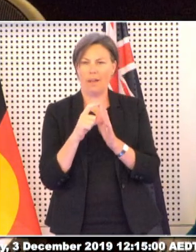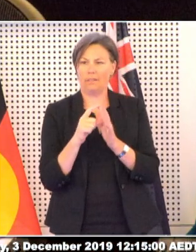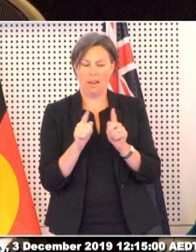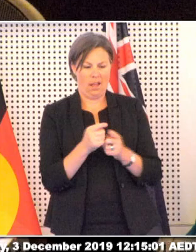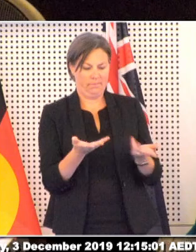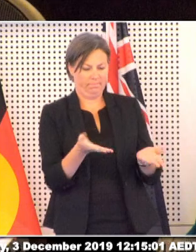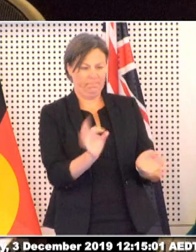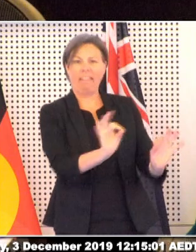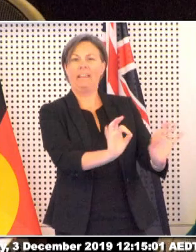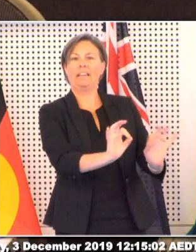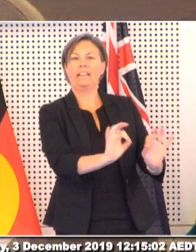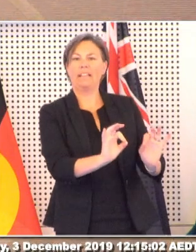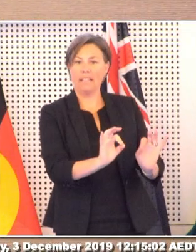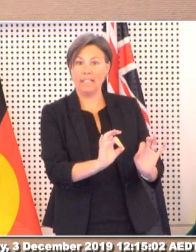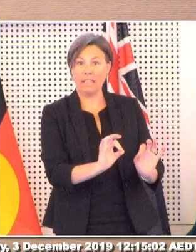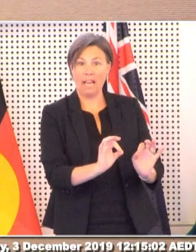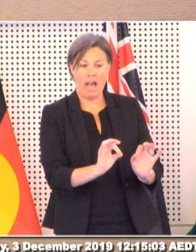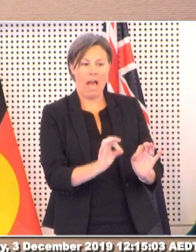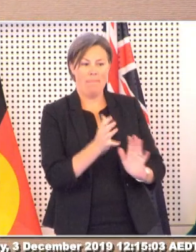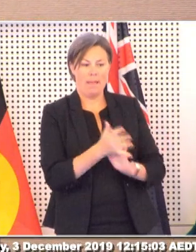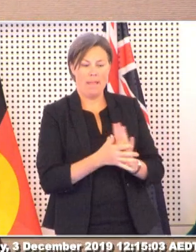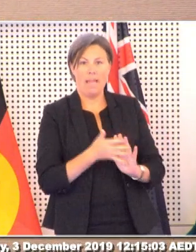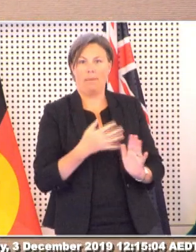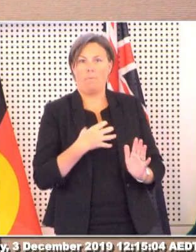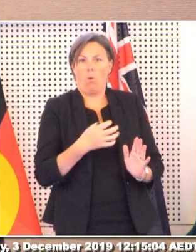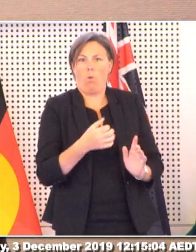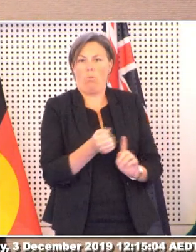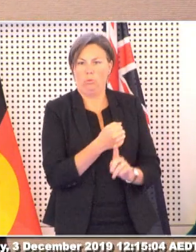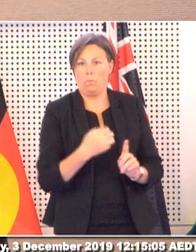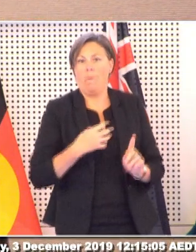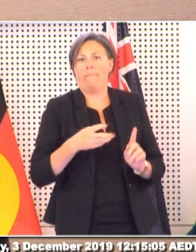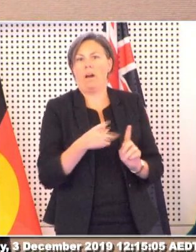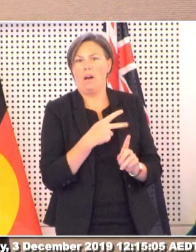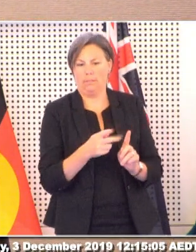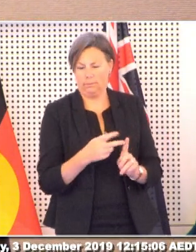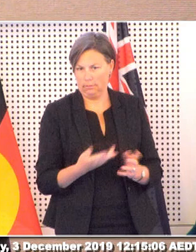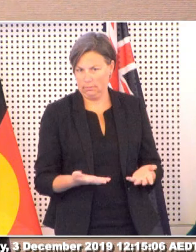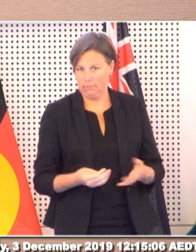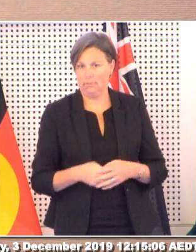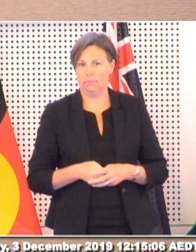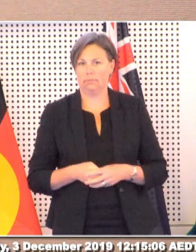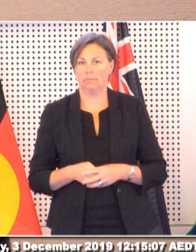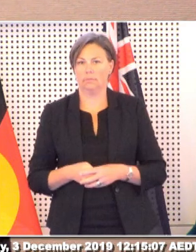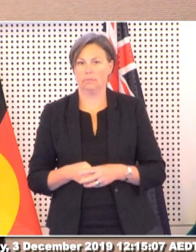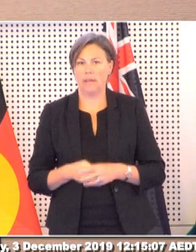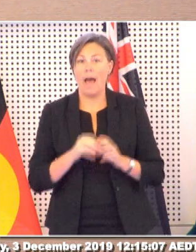violence are weakened. And I think in the case of being a resident,